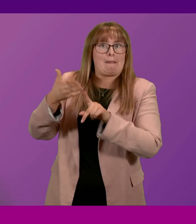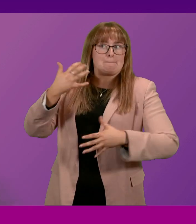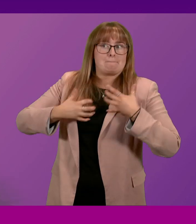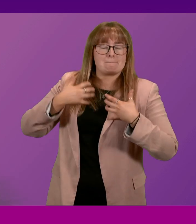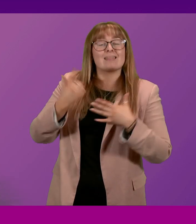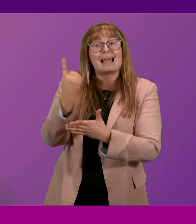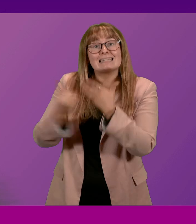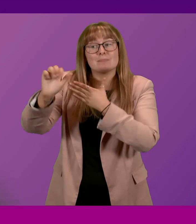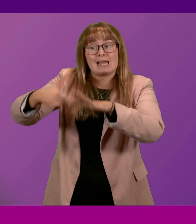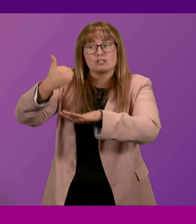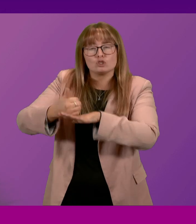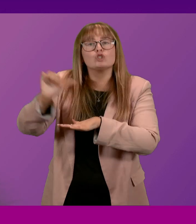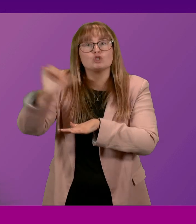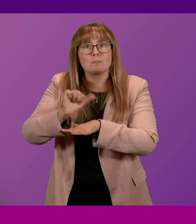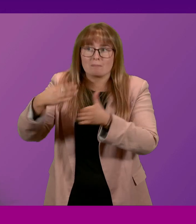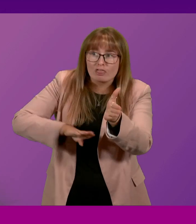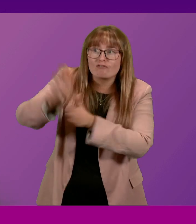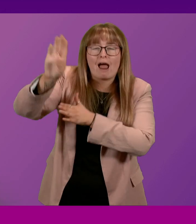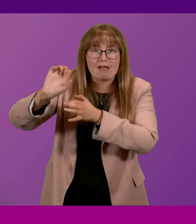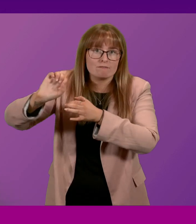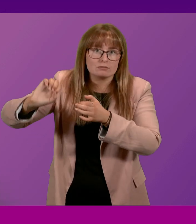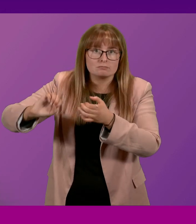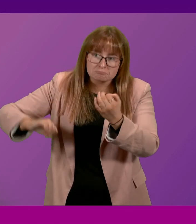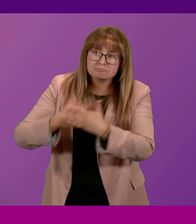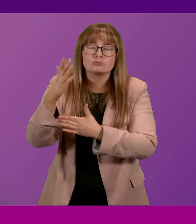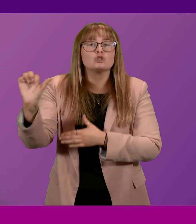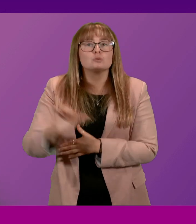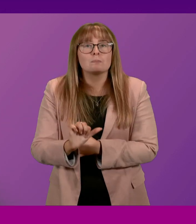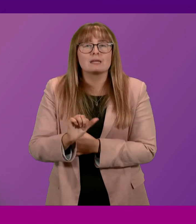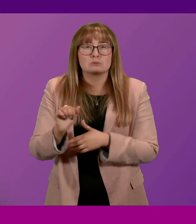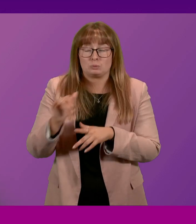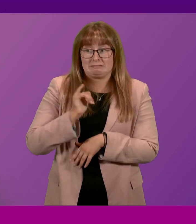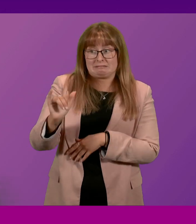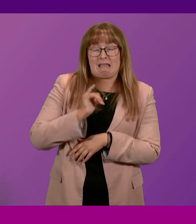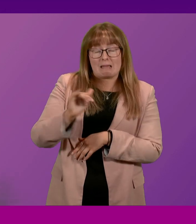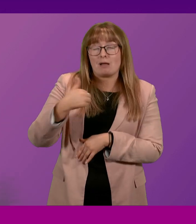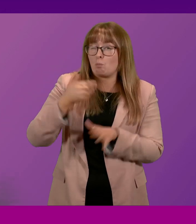institutions are able to thrive and flourish. Like Mr Golden, I am concerned about the situation at